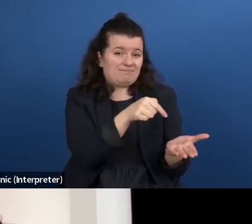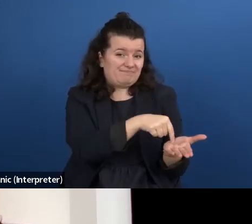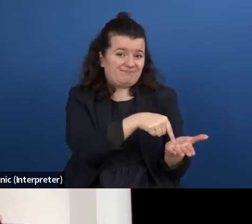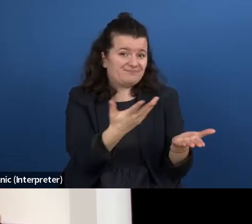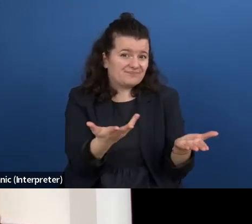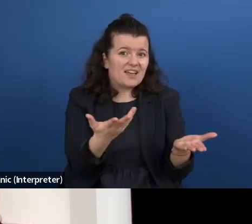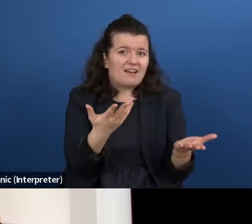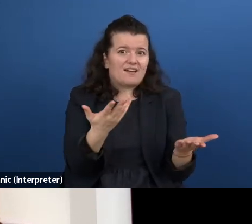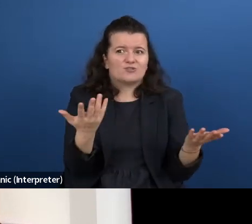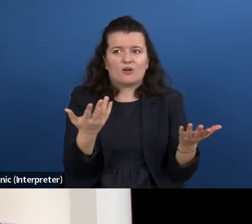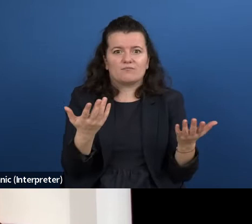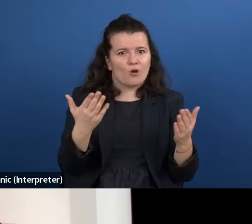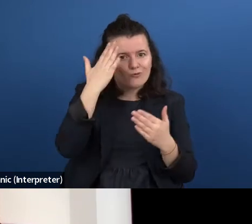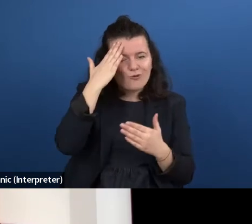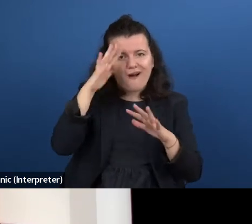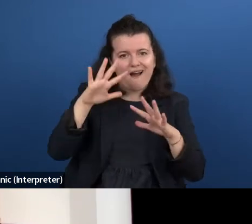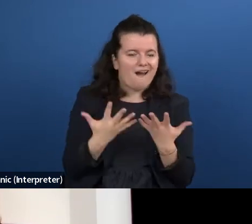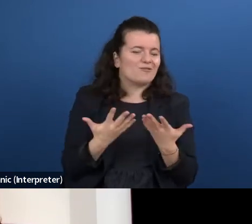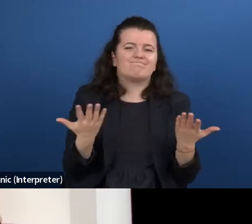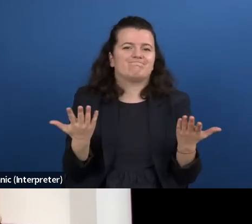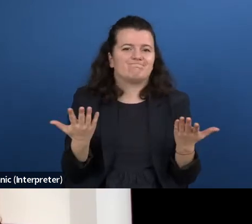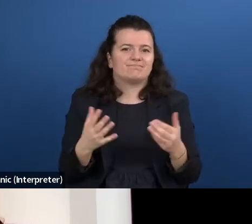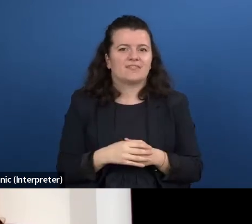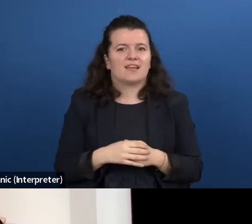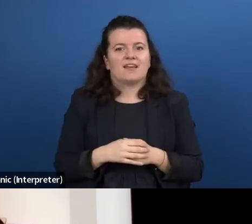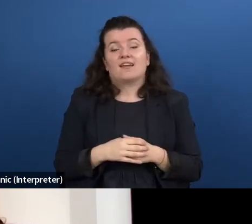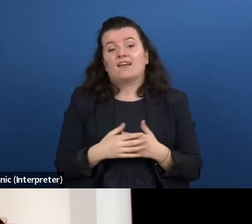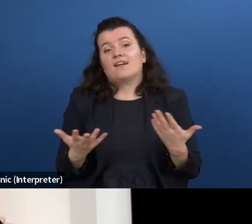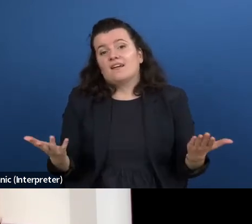because we have to listen to the practitioners, people involved